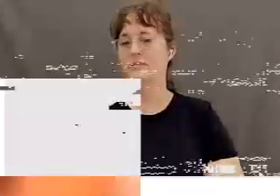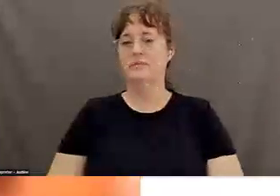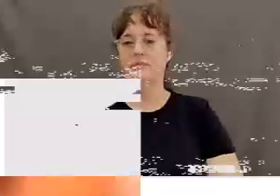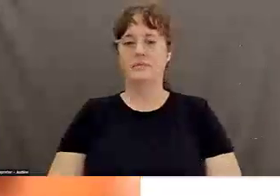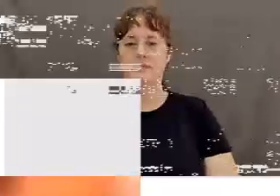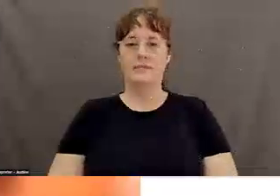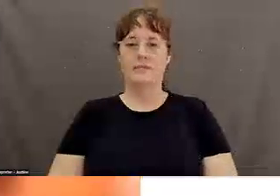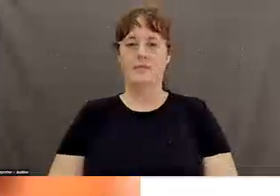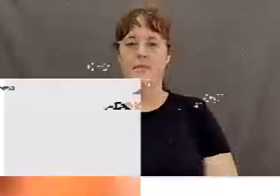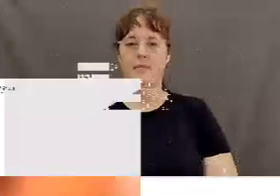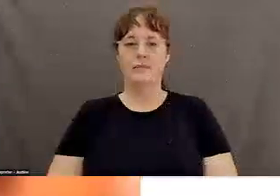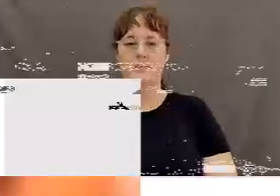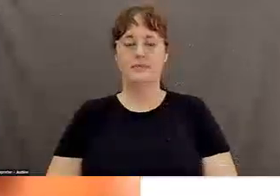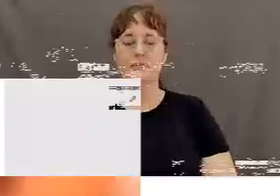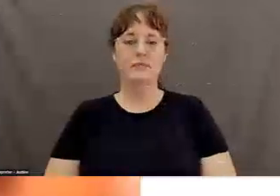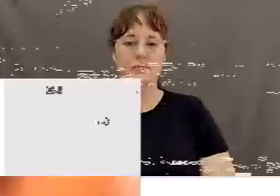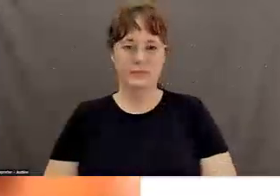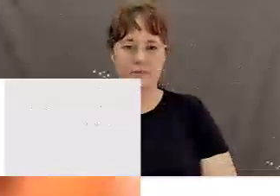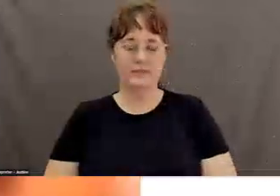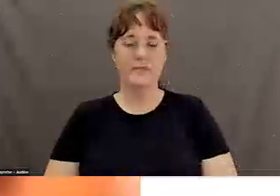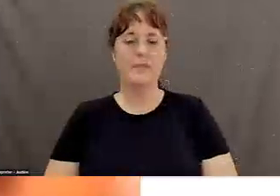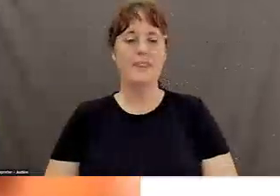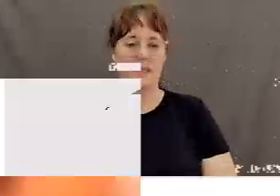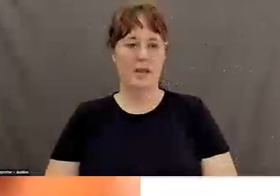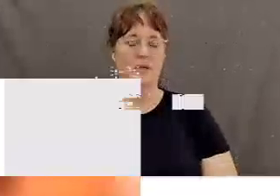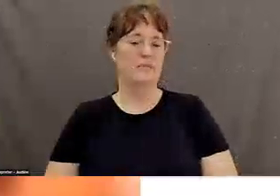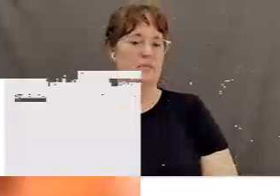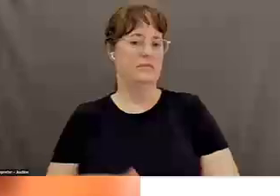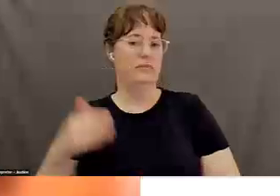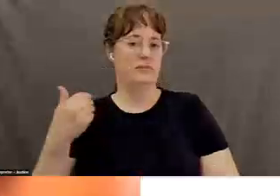Boardroom: Yeah, so I can speak to both of those, briefly.